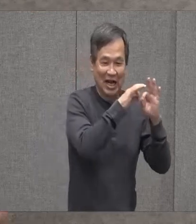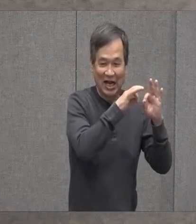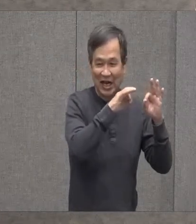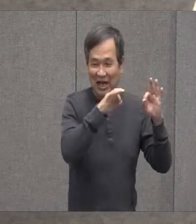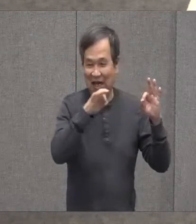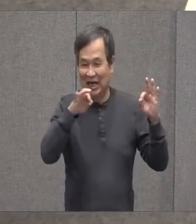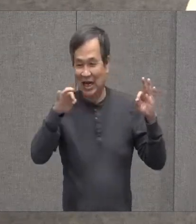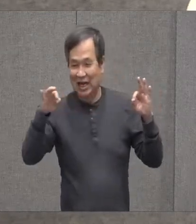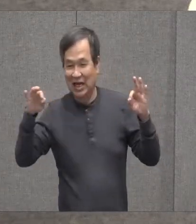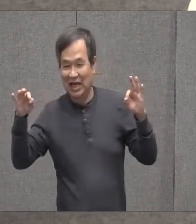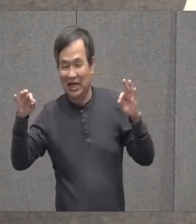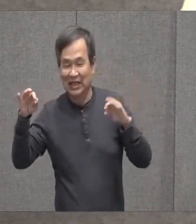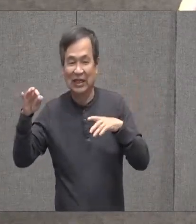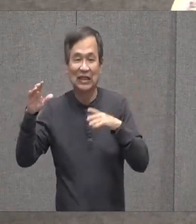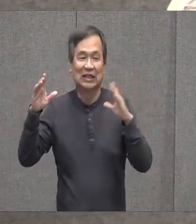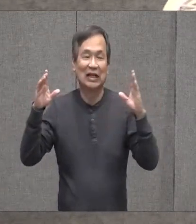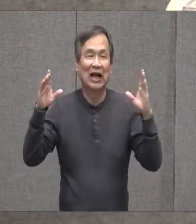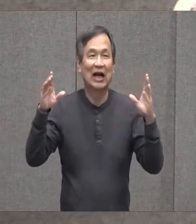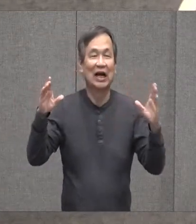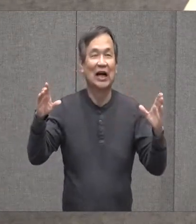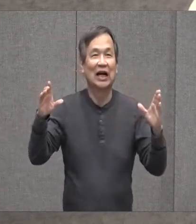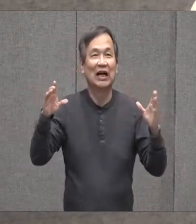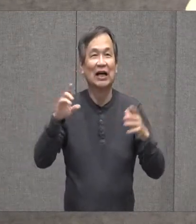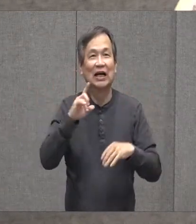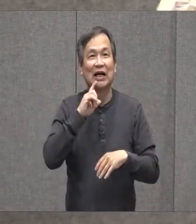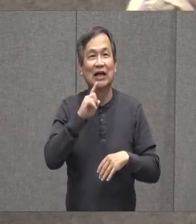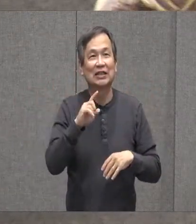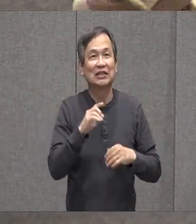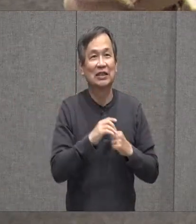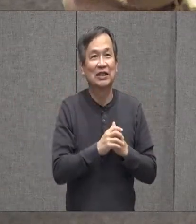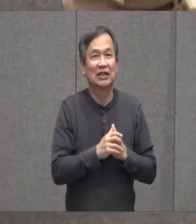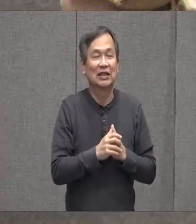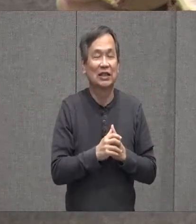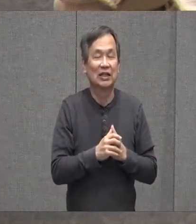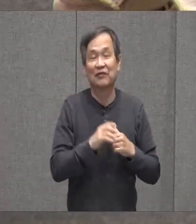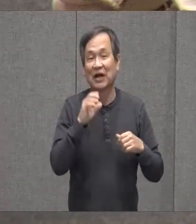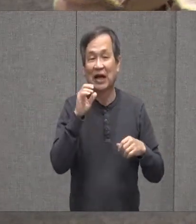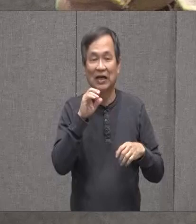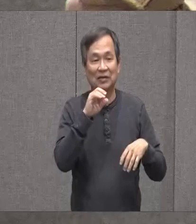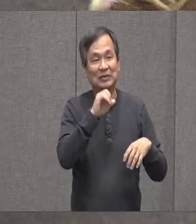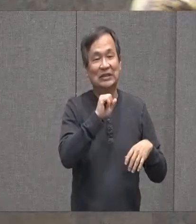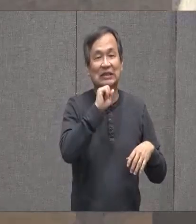that we were talking about, but it has to do with like if I'm skip counting by a particular number,